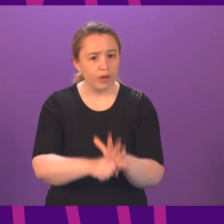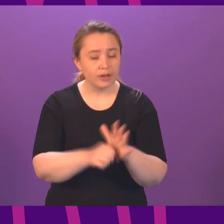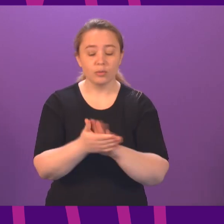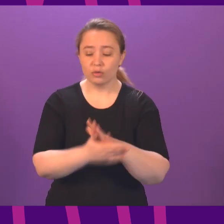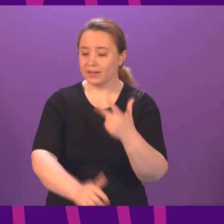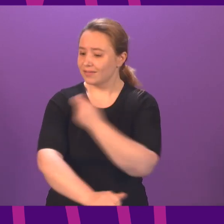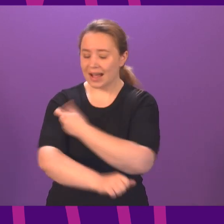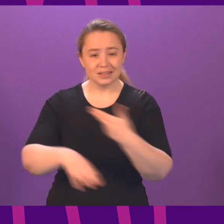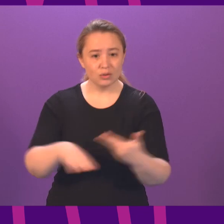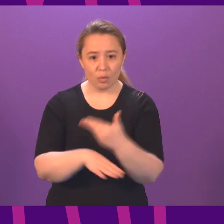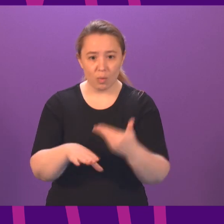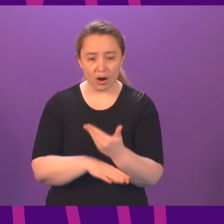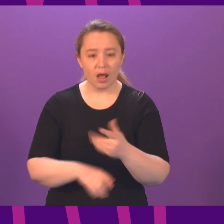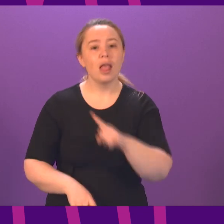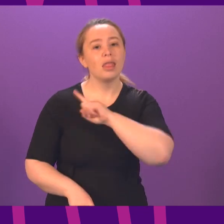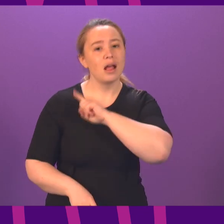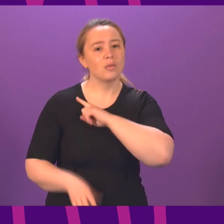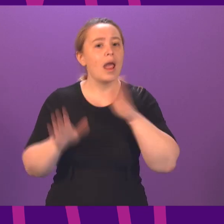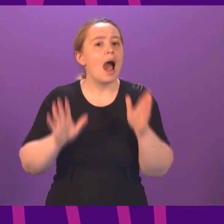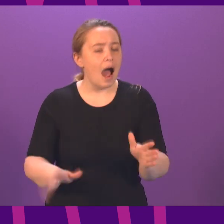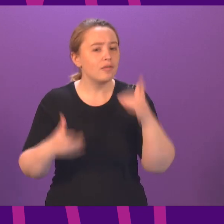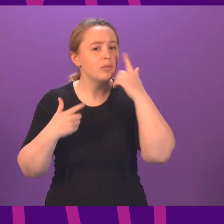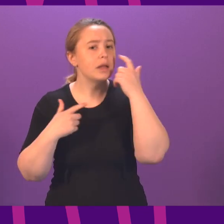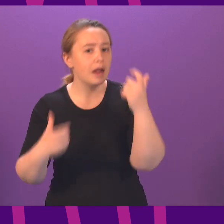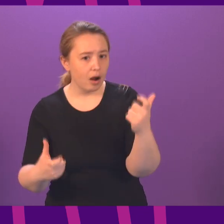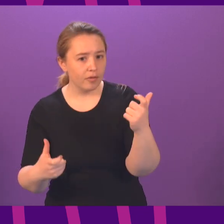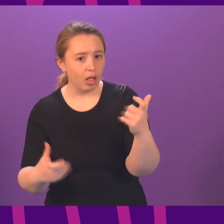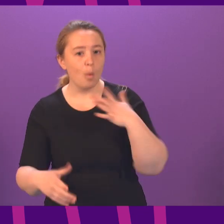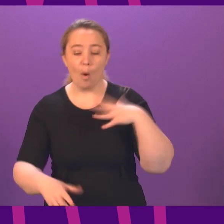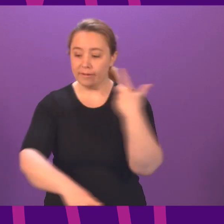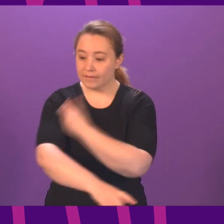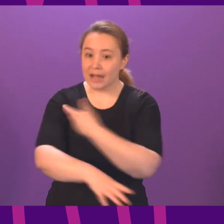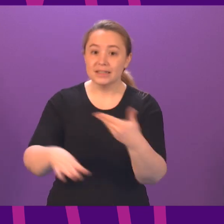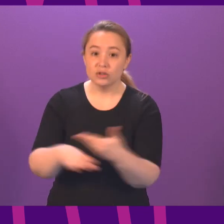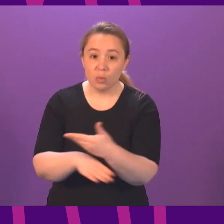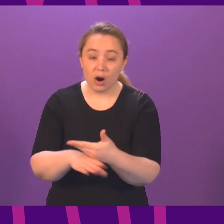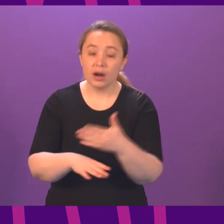is why we need to exercise the utmost caution over borders and travel.